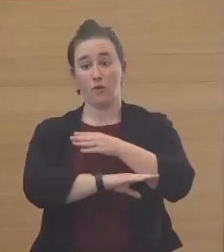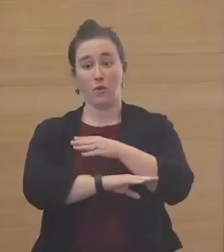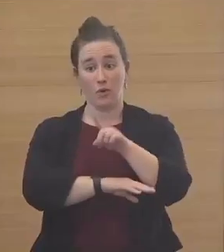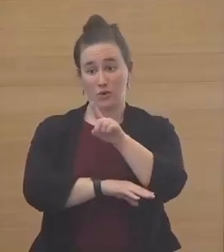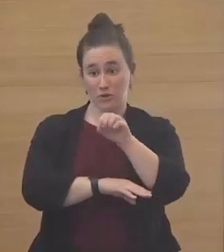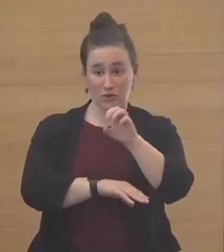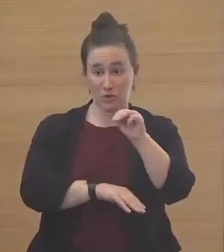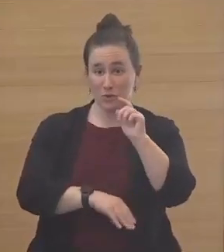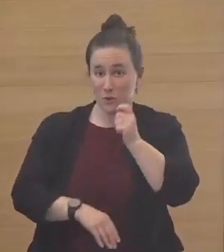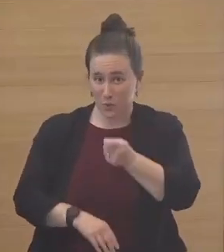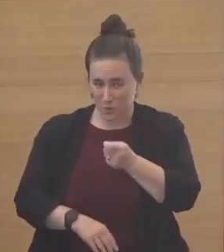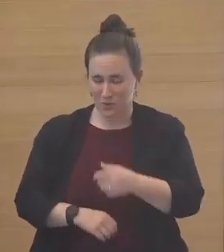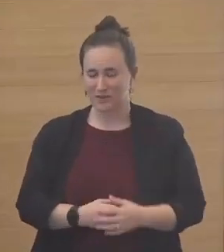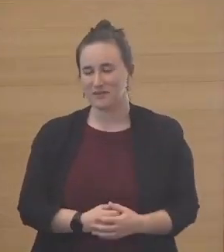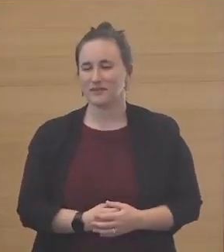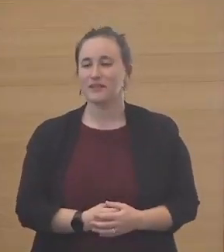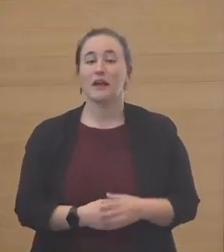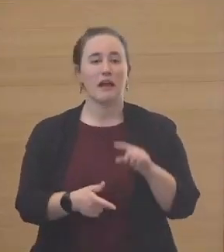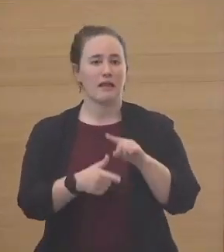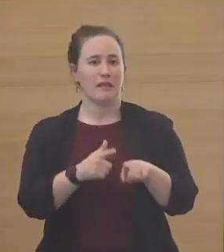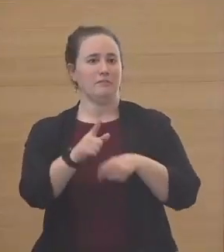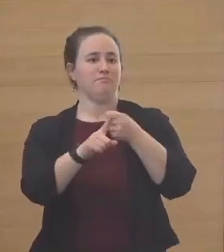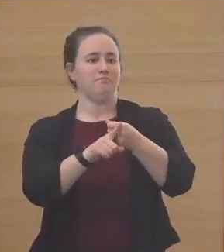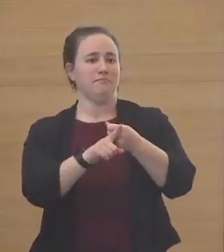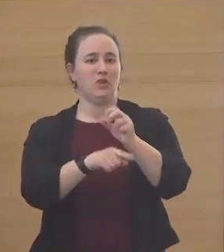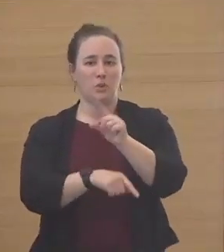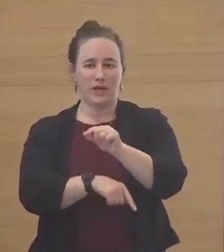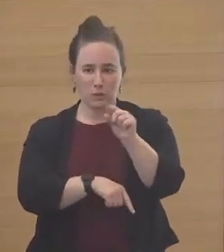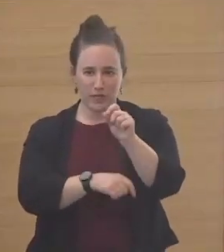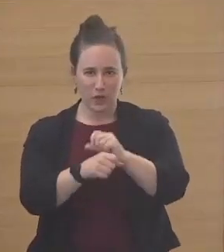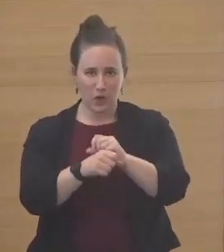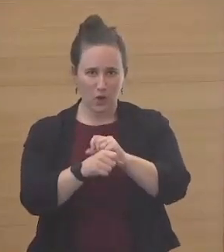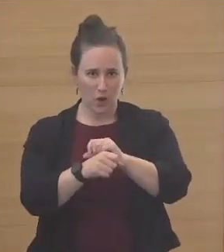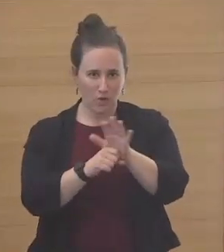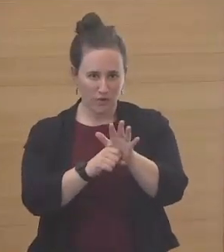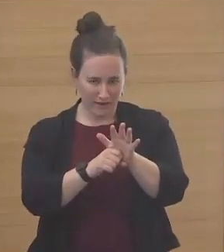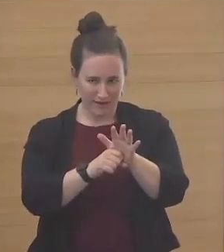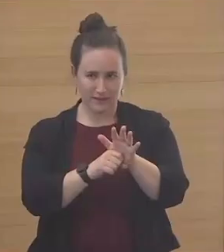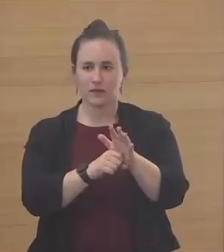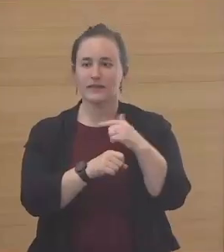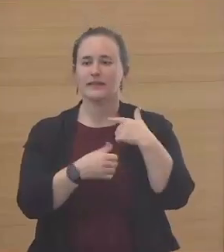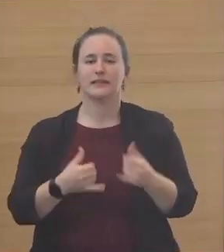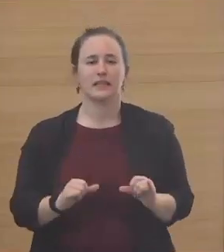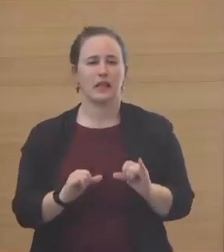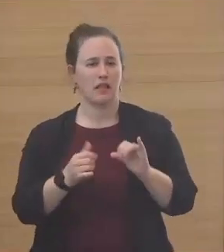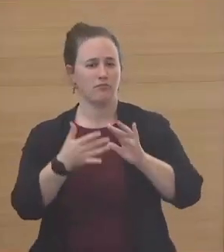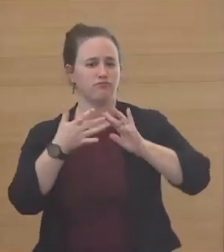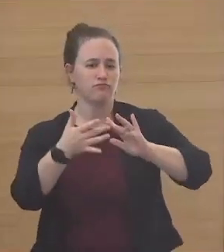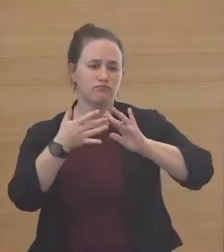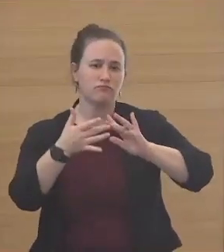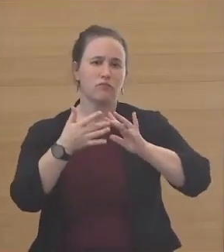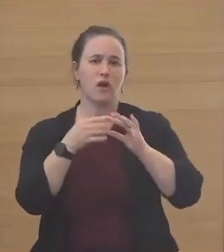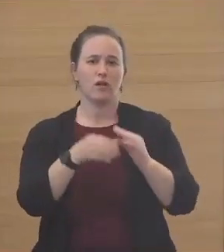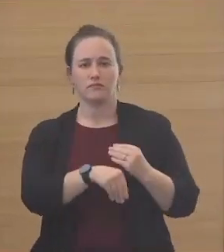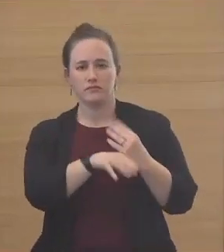Then 2020 happened, and we were still connecting on Zoom, and we weren't sure the direction that